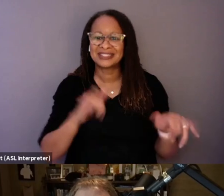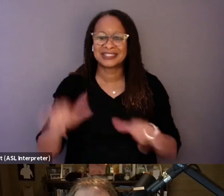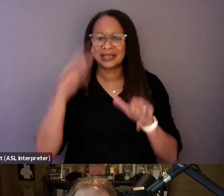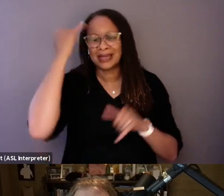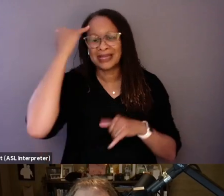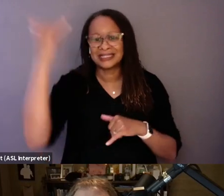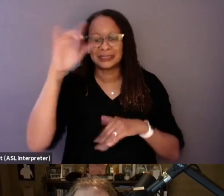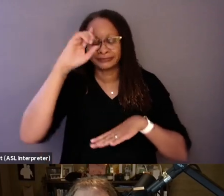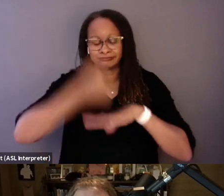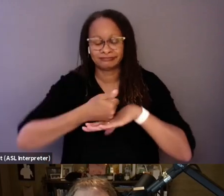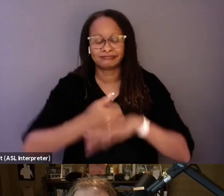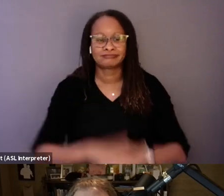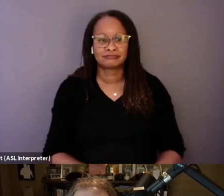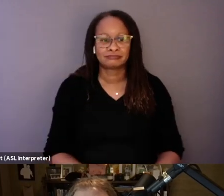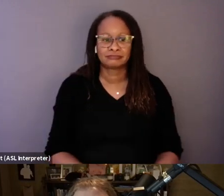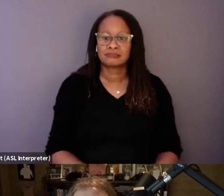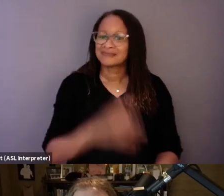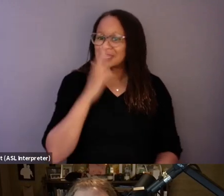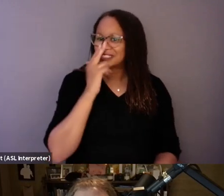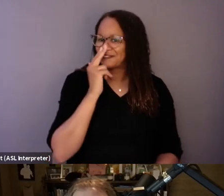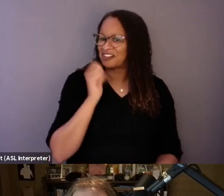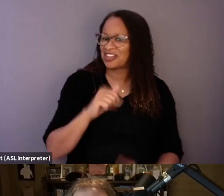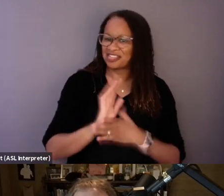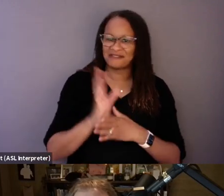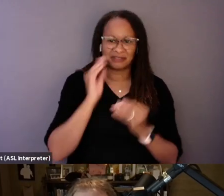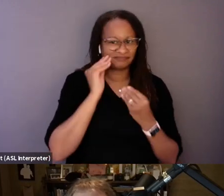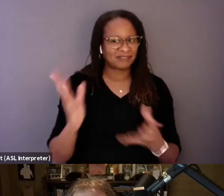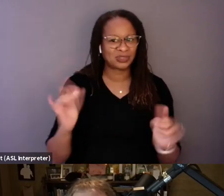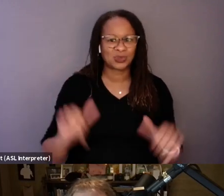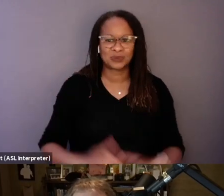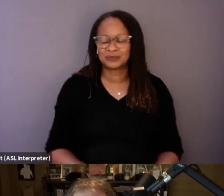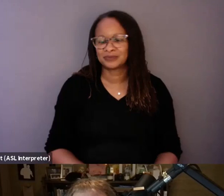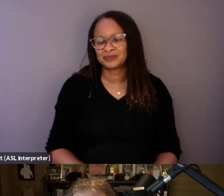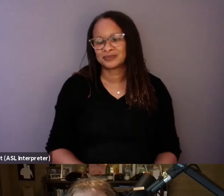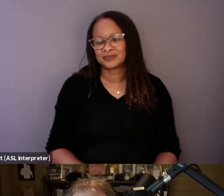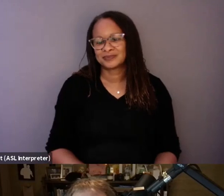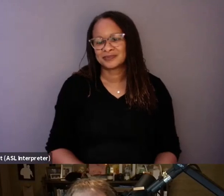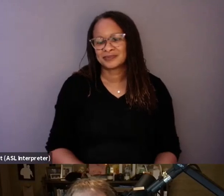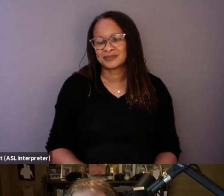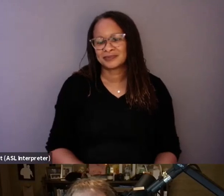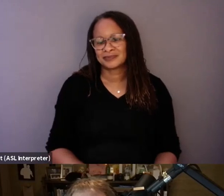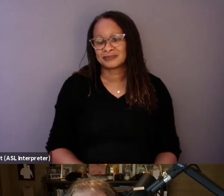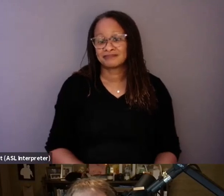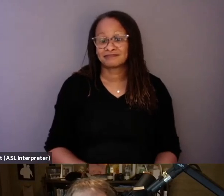Well, he's very funny in the film. I'm going to put you back on record right now. No, it's funny for Spielberg, of course,